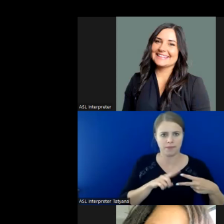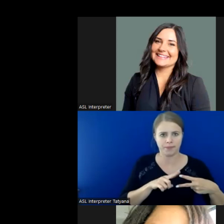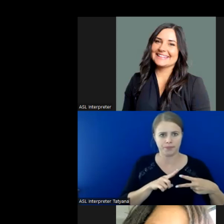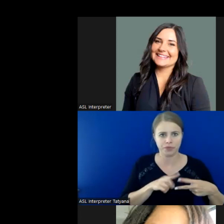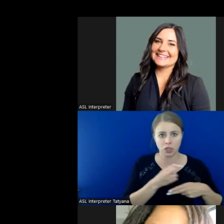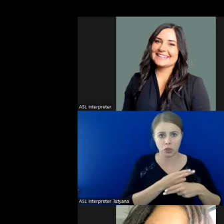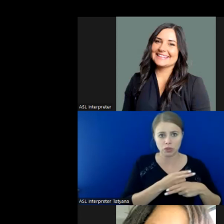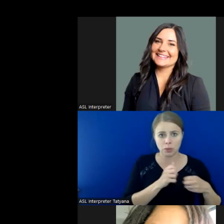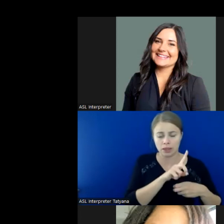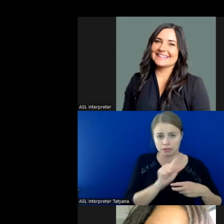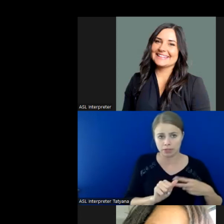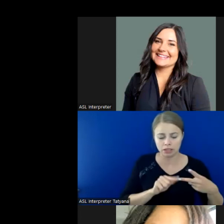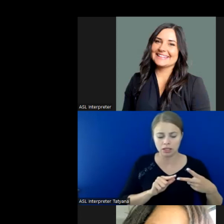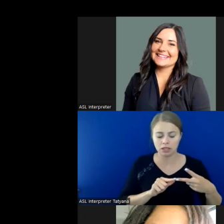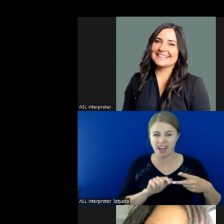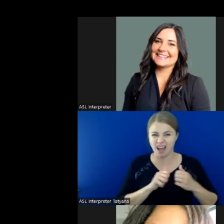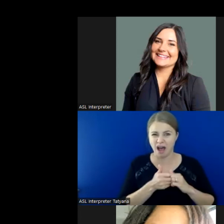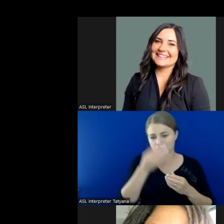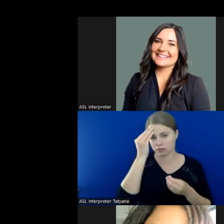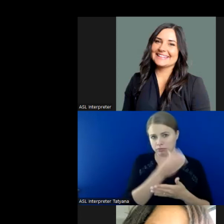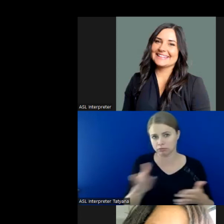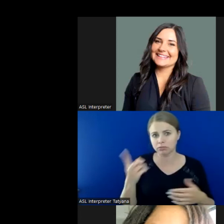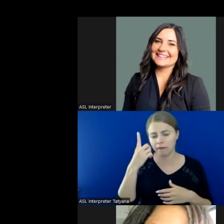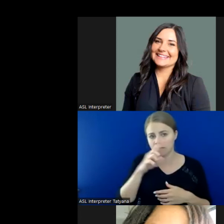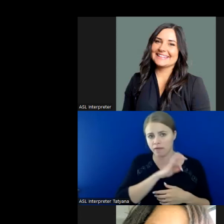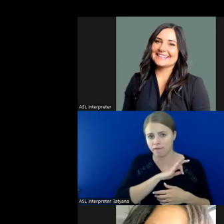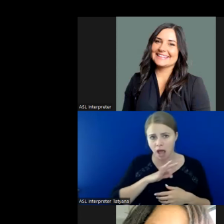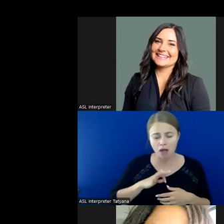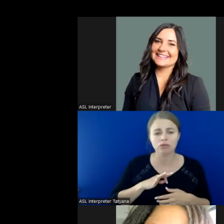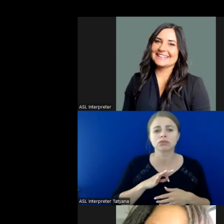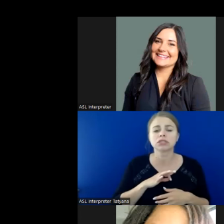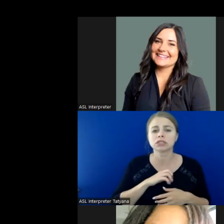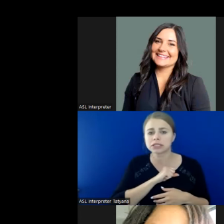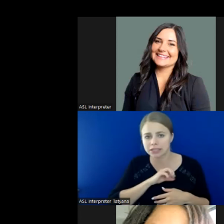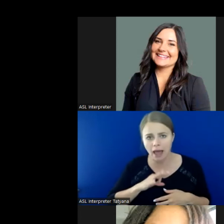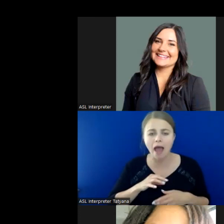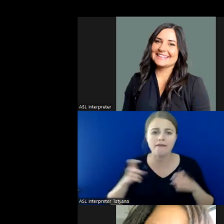Then have a communication plan for faculty, staff, and administrators.